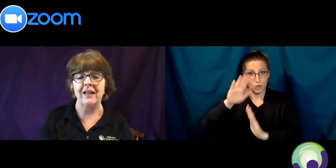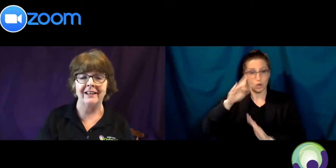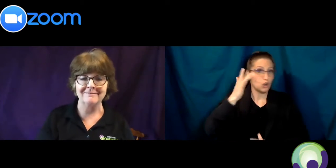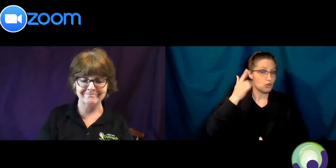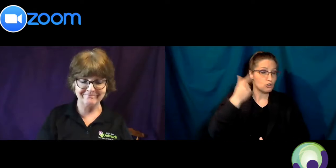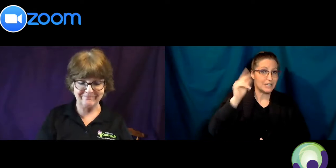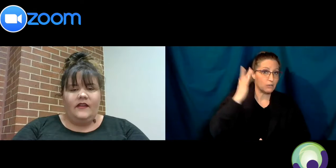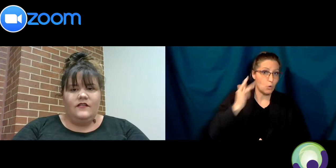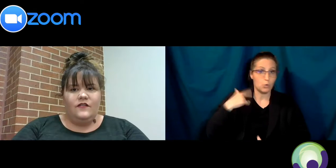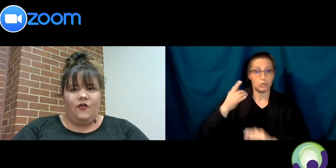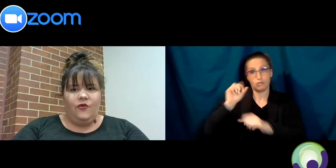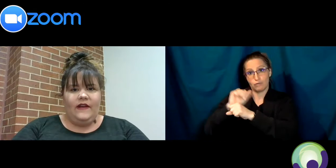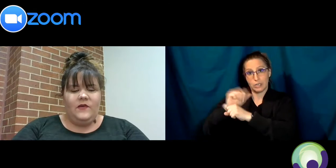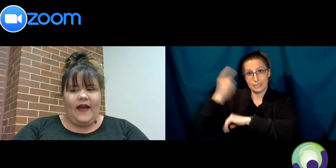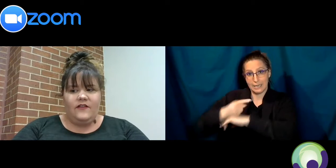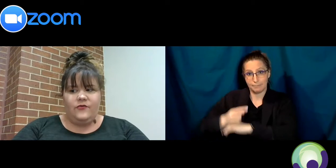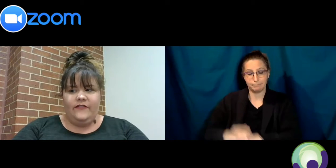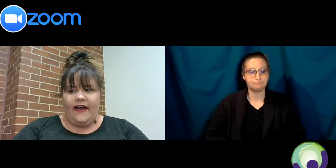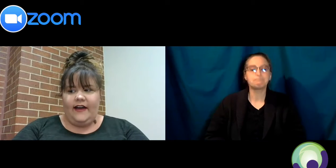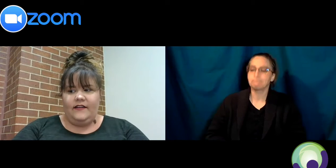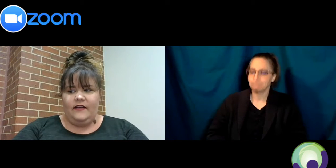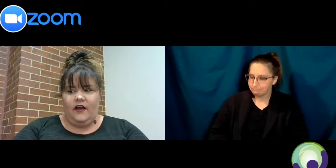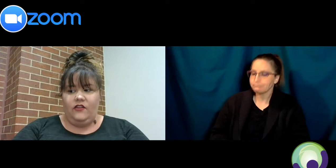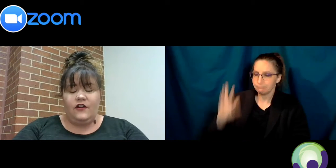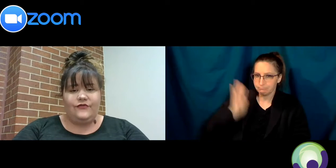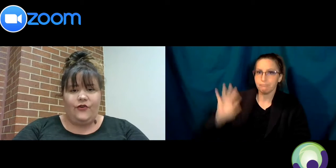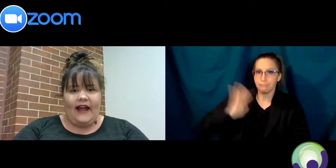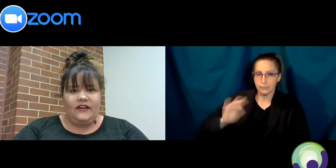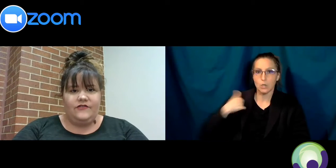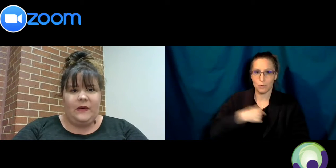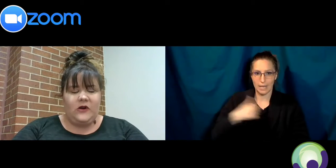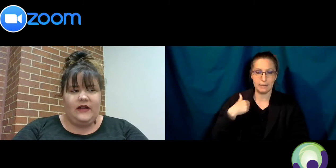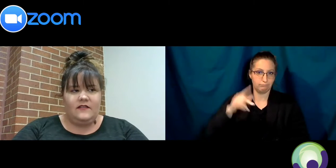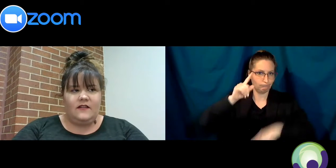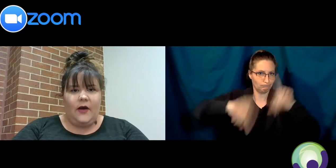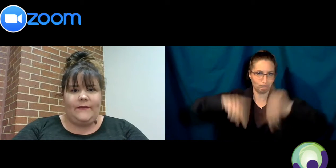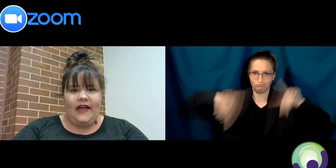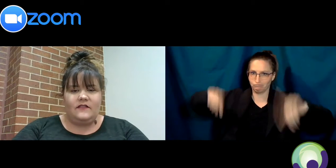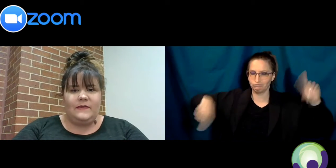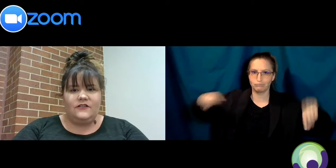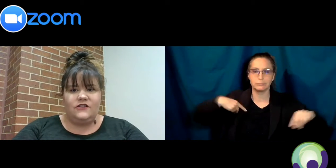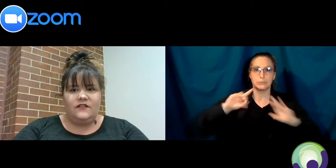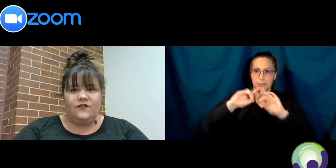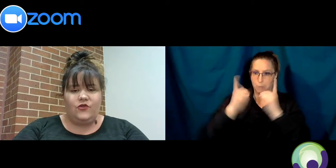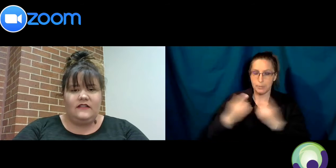Justine: So in the past, we've had a large variety of departments come and speak to the students.